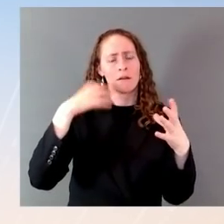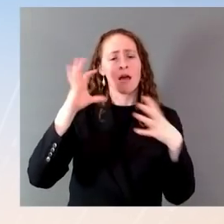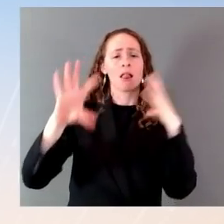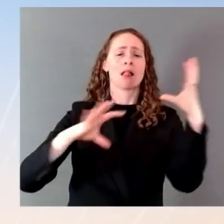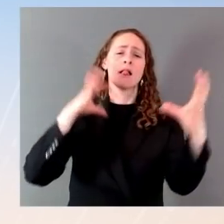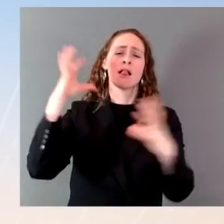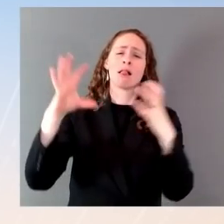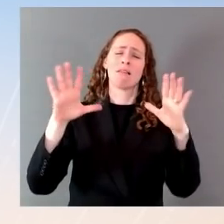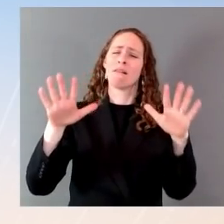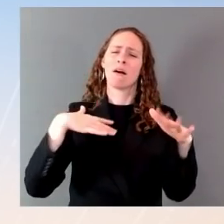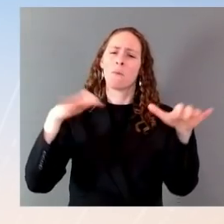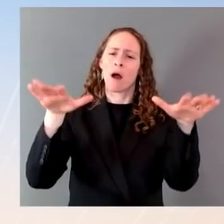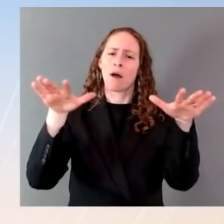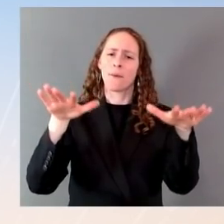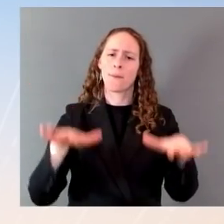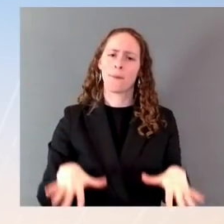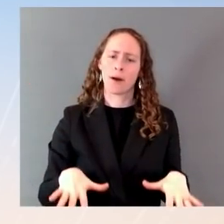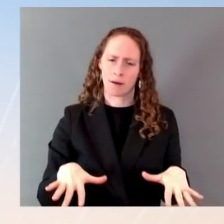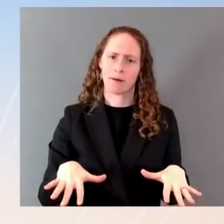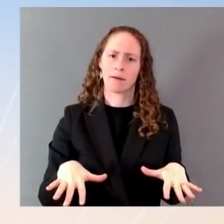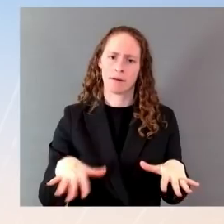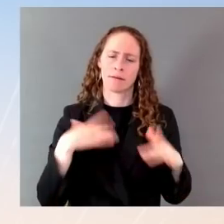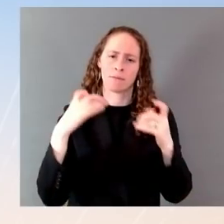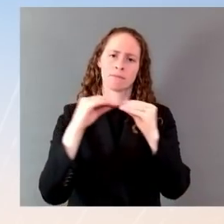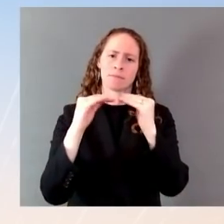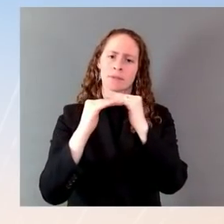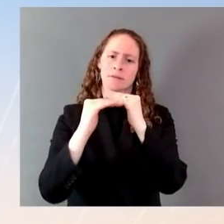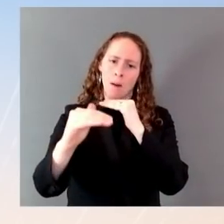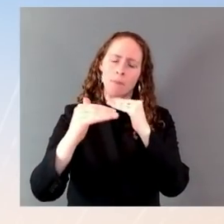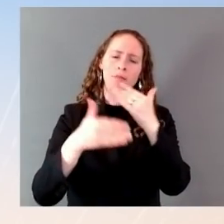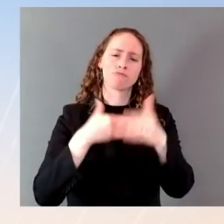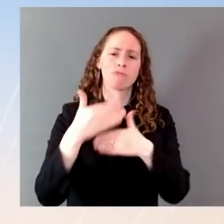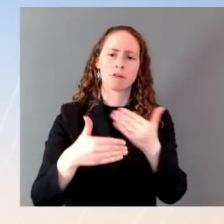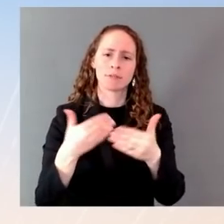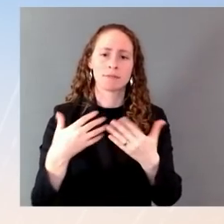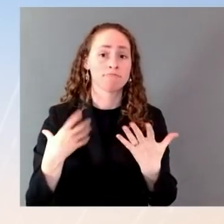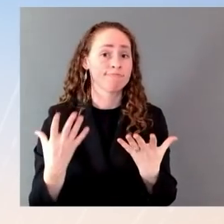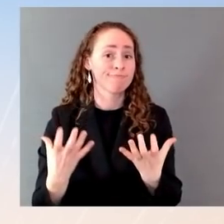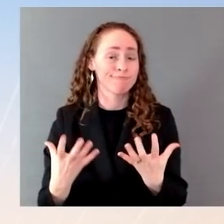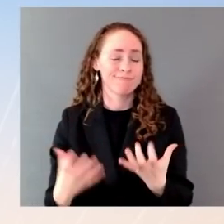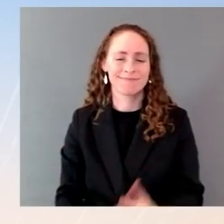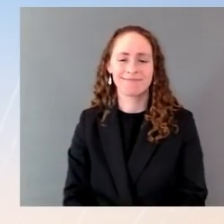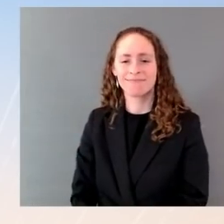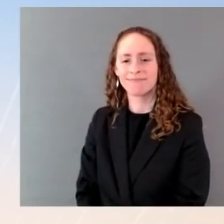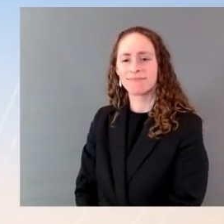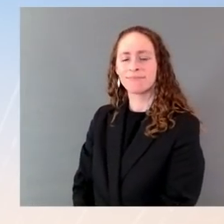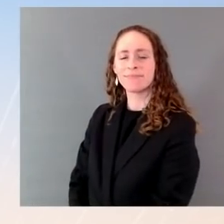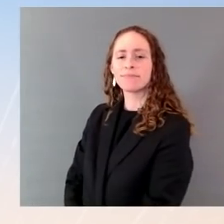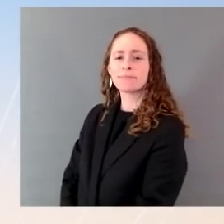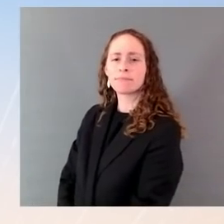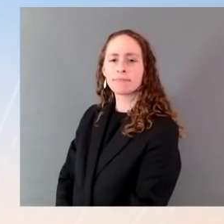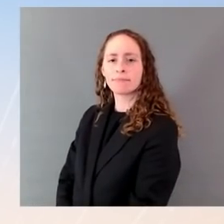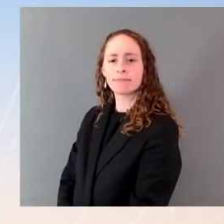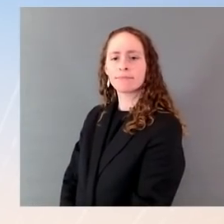after that conversation between the two leaders or less safe? And then I have a follow-up as to your answer.